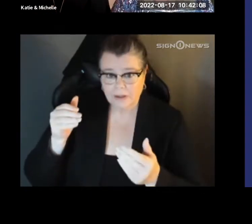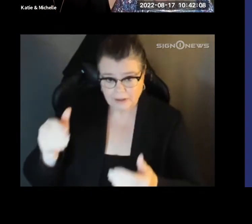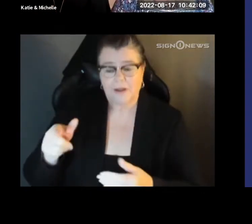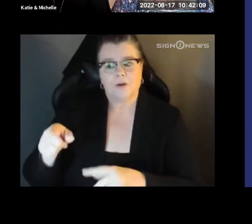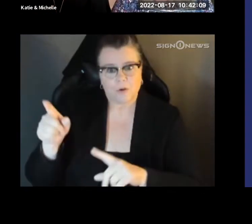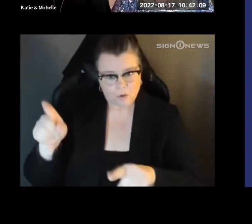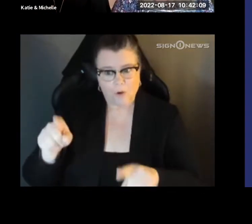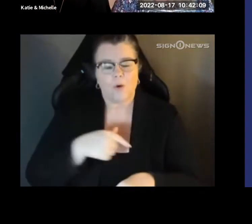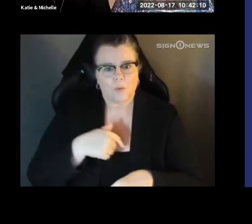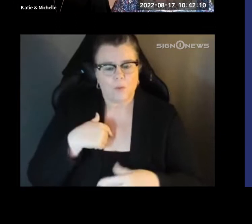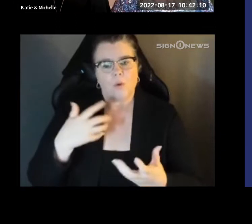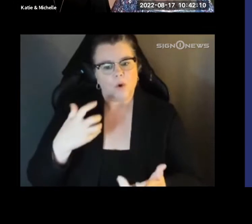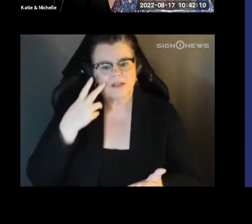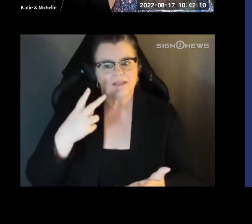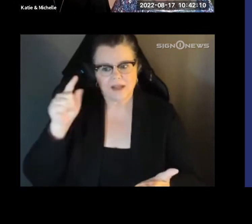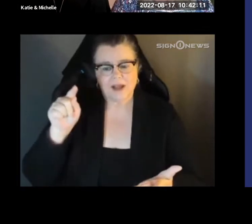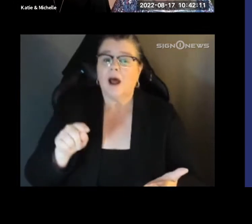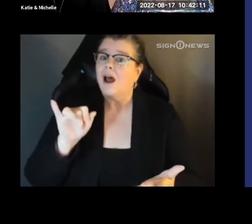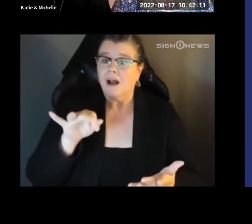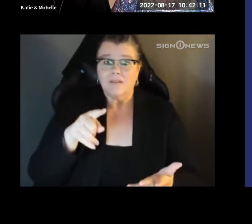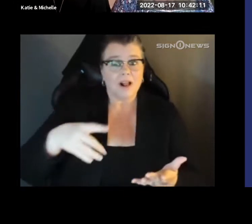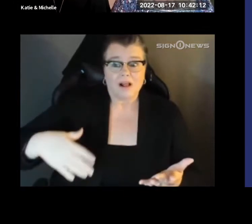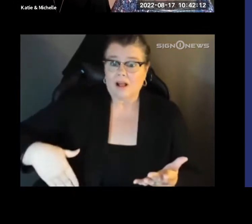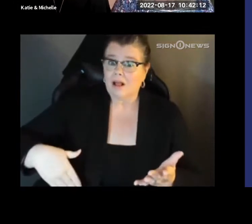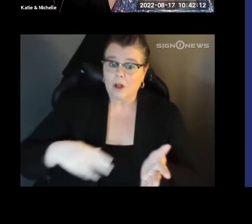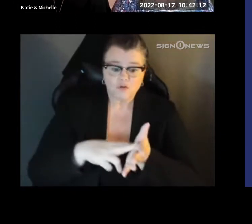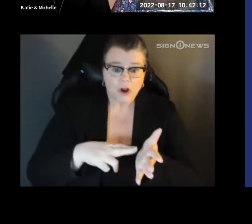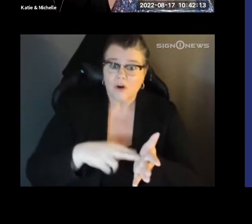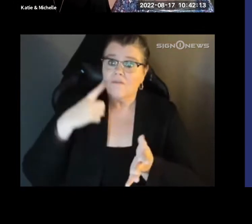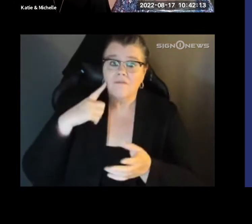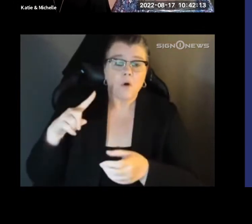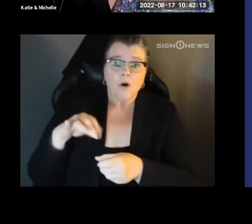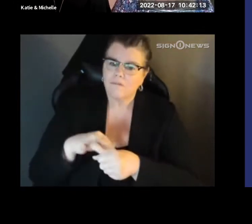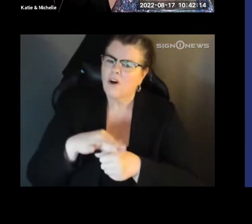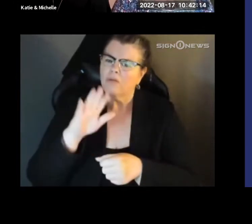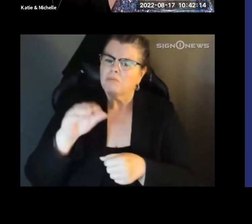and it's okay if you're not yet registered go ahead and click that we can help you with that